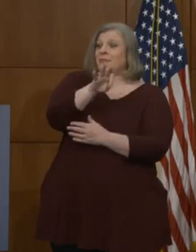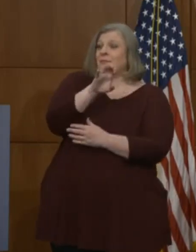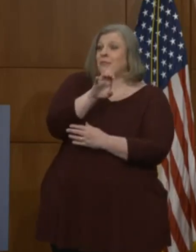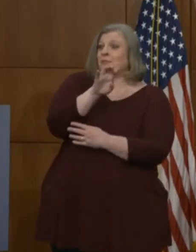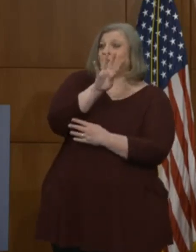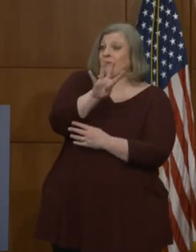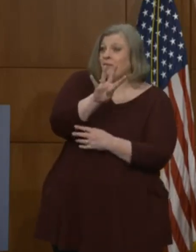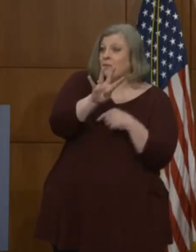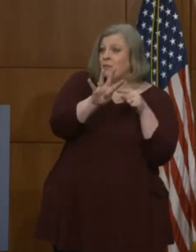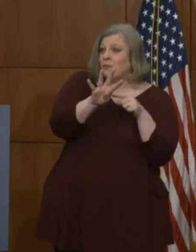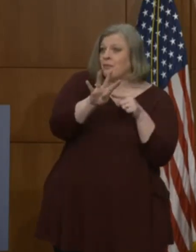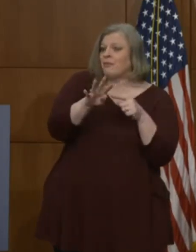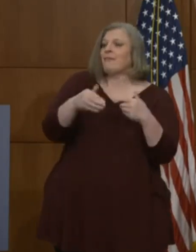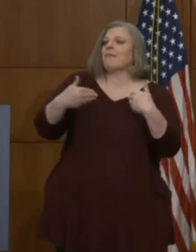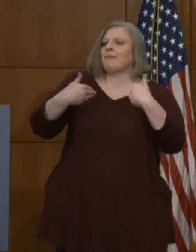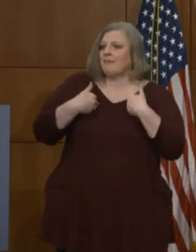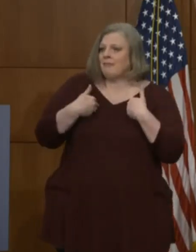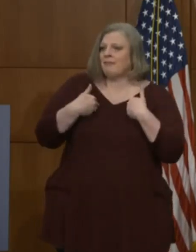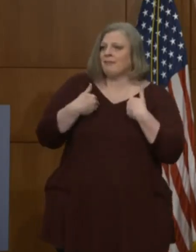HUNDRED CASES WE ONLY HAVE THREE THOUSAND NINE HUNDRED AND THREE THOUSAND NINE HUNDRED AND FOR THAT HAVE THE DATA ON RACE